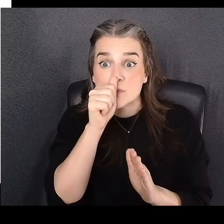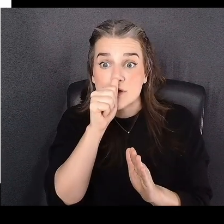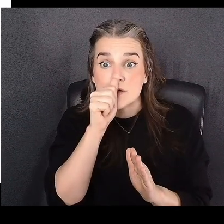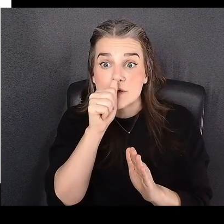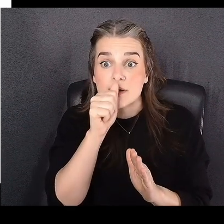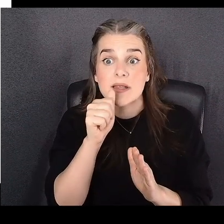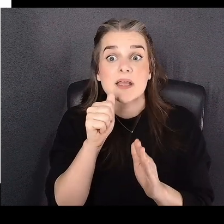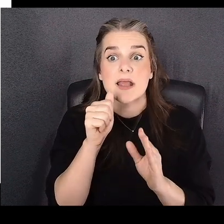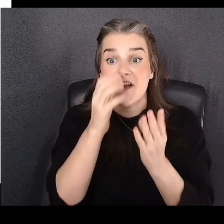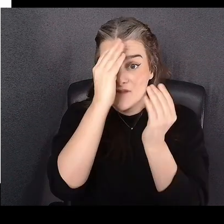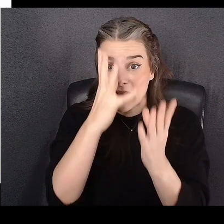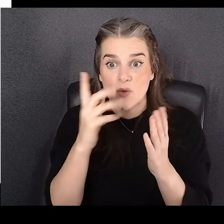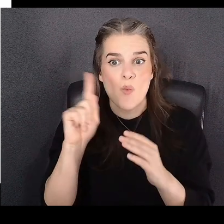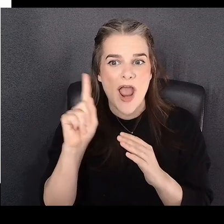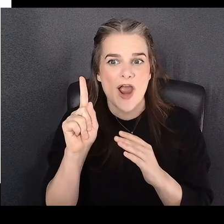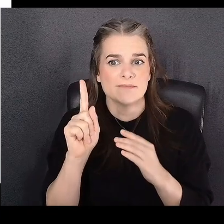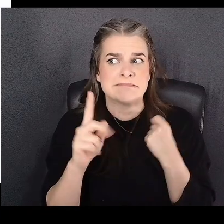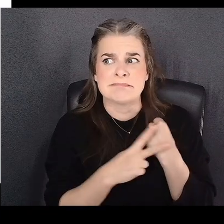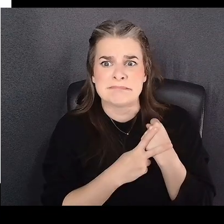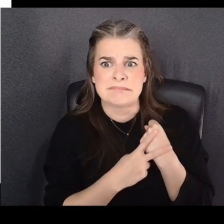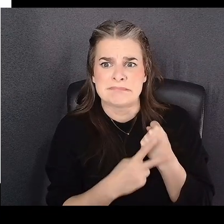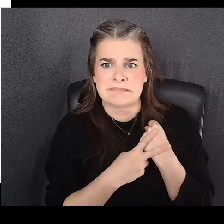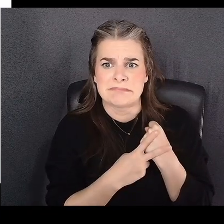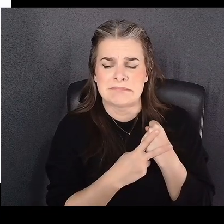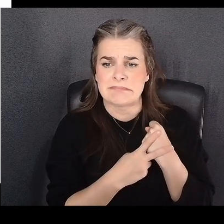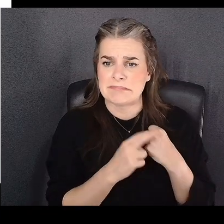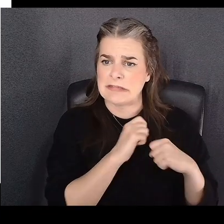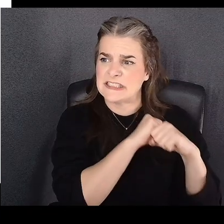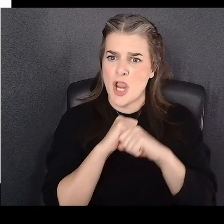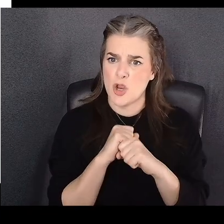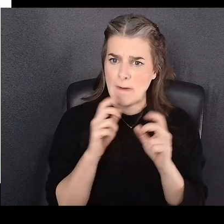that you can access. Sometimes our evaluations, or even